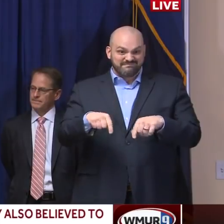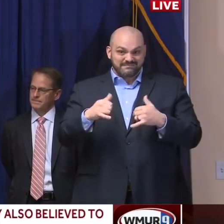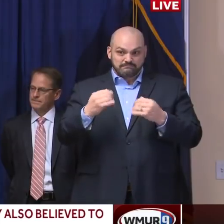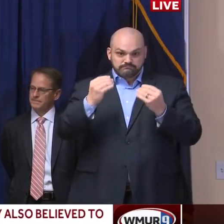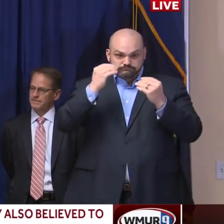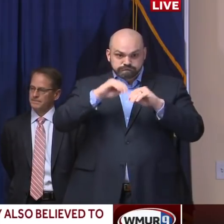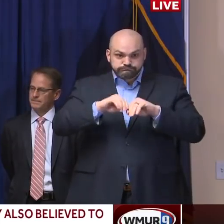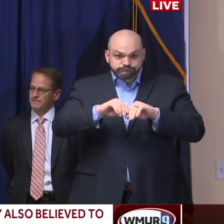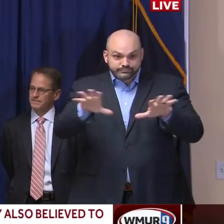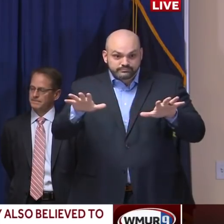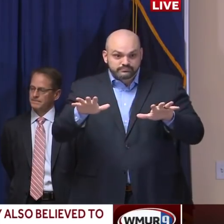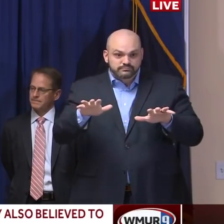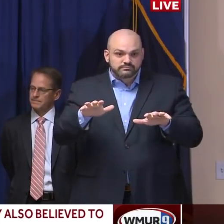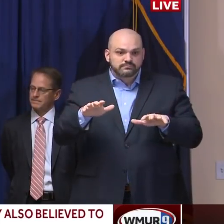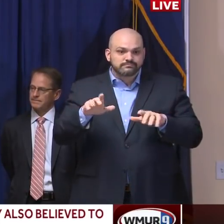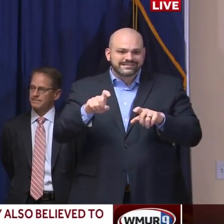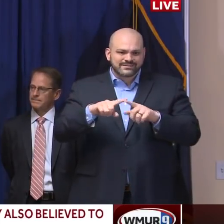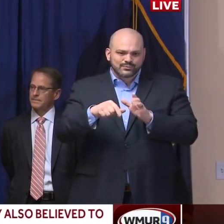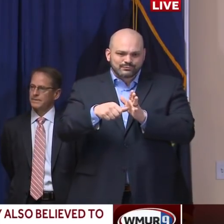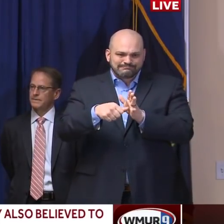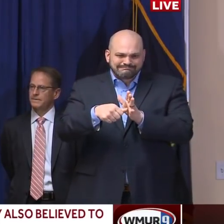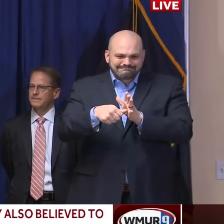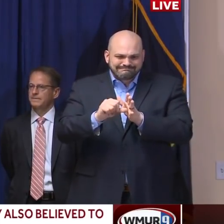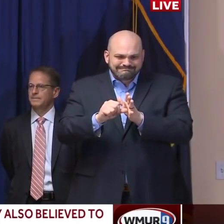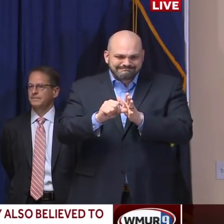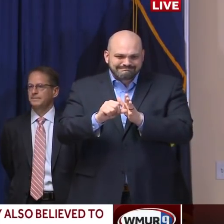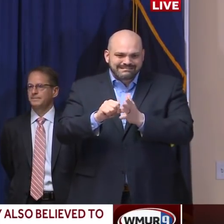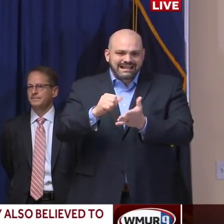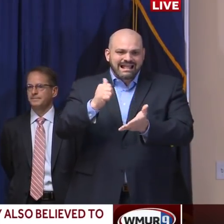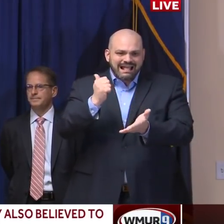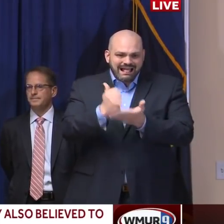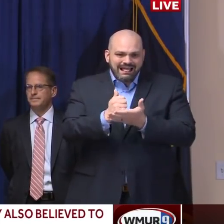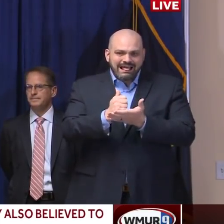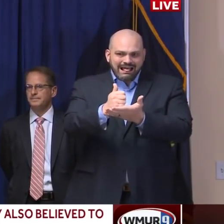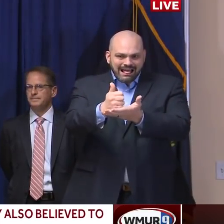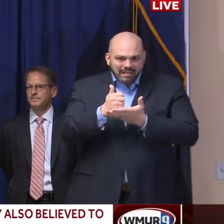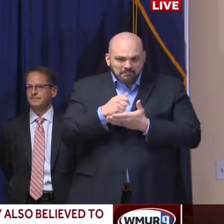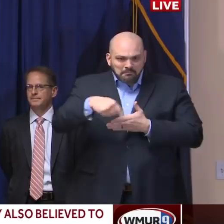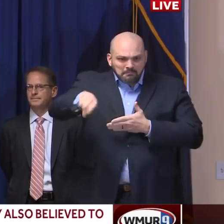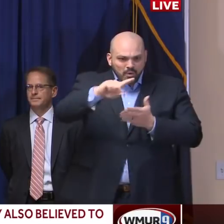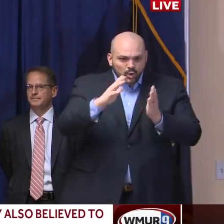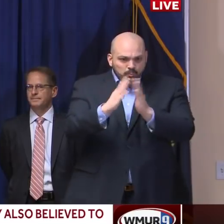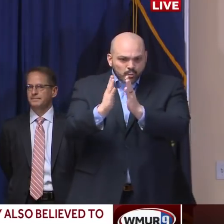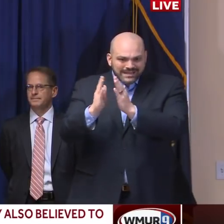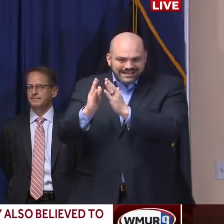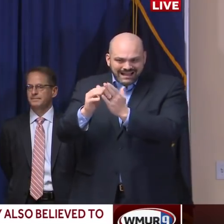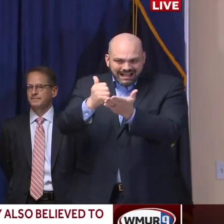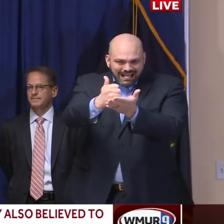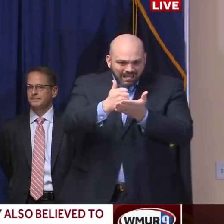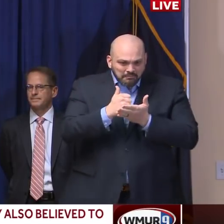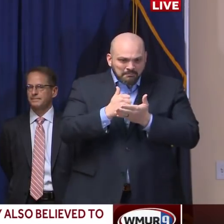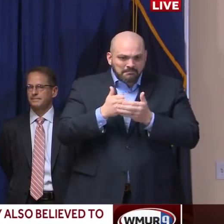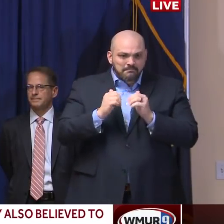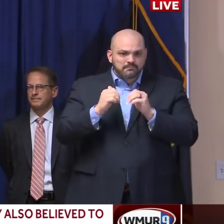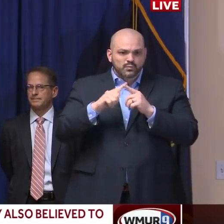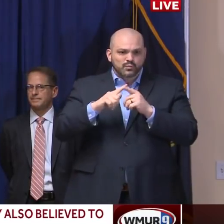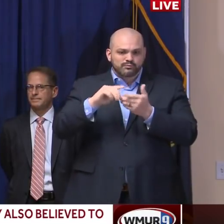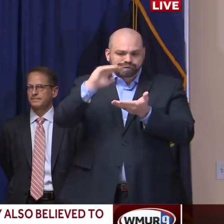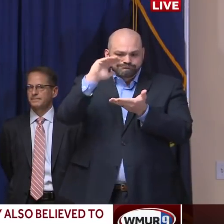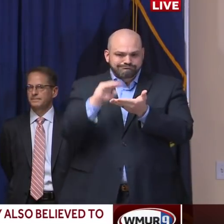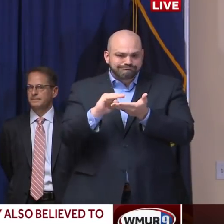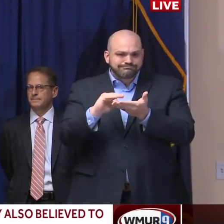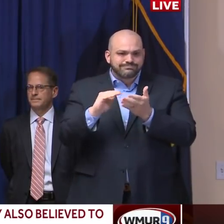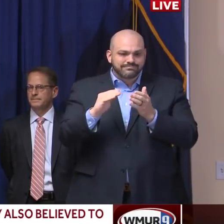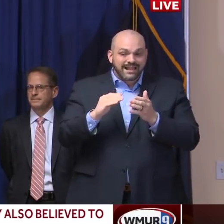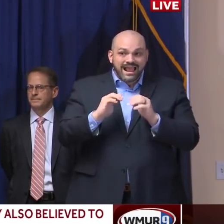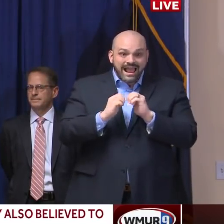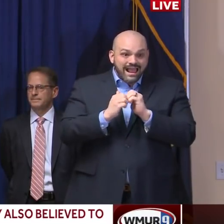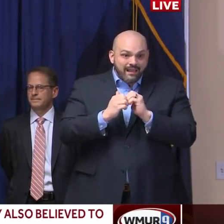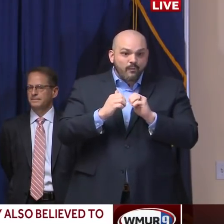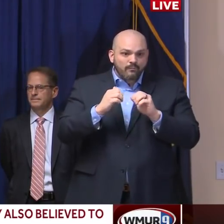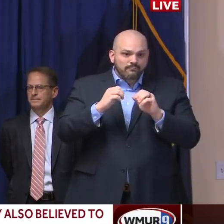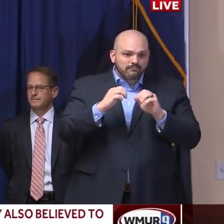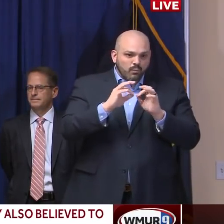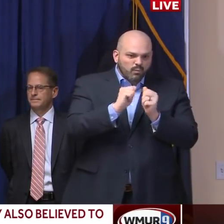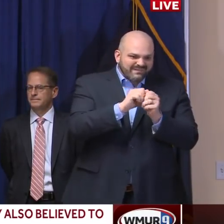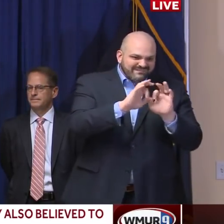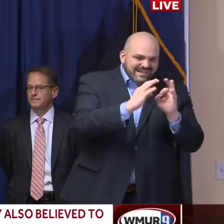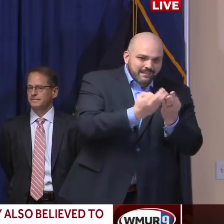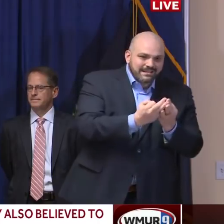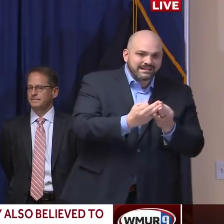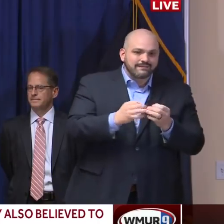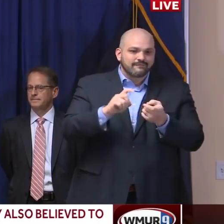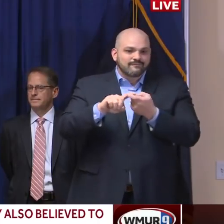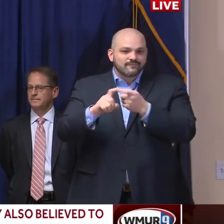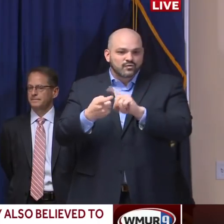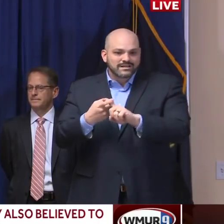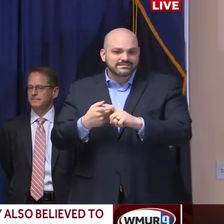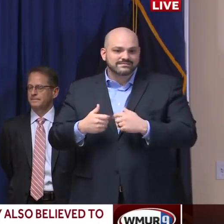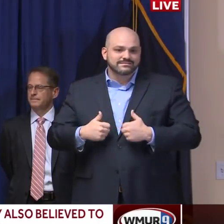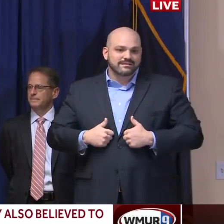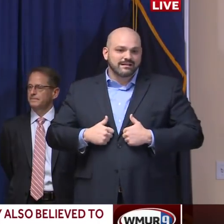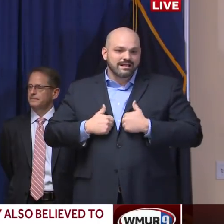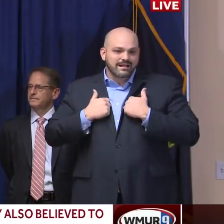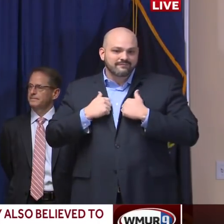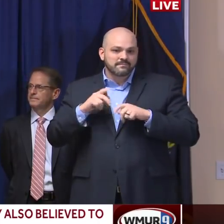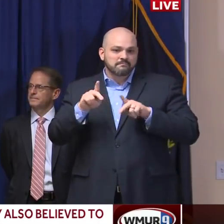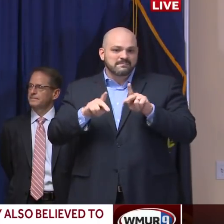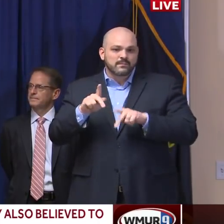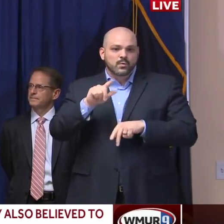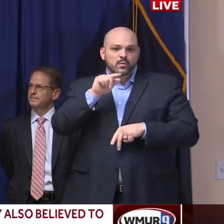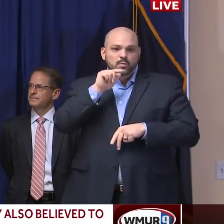IN THIS SETTING OF THE NEW CORONAVIRUS PANDEMIC, I WANT TO STRESS AND ITERATE THAT WE NEED EVERYBODY’S HELP TO HELP PREVENT SPREAD OF THIS NEW VIRUS AND PROTECT OUR FAMILIES AND